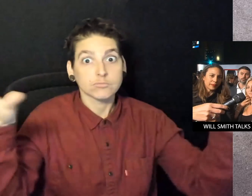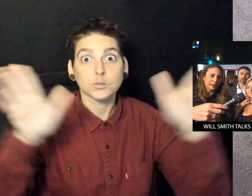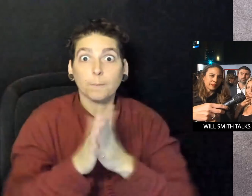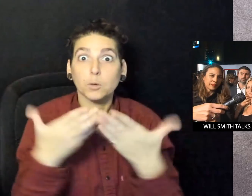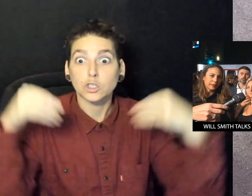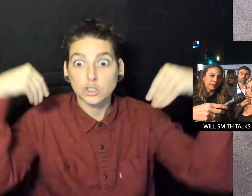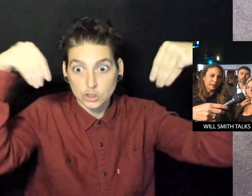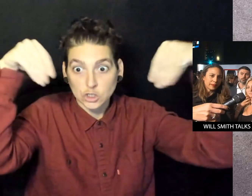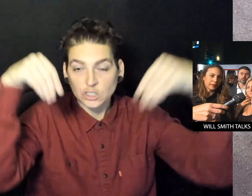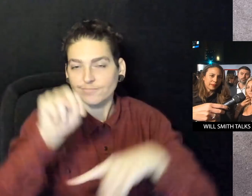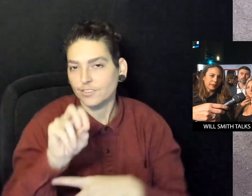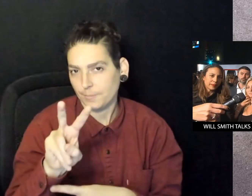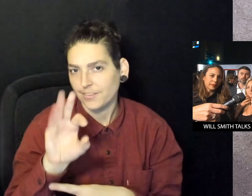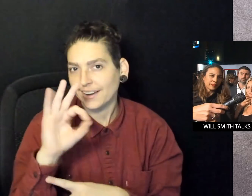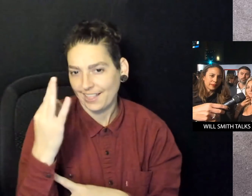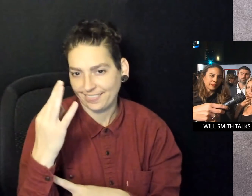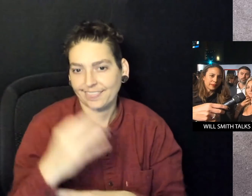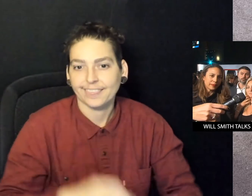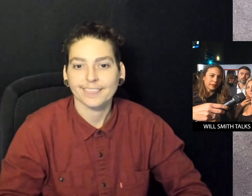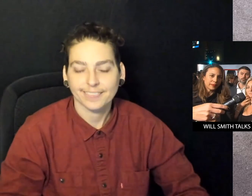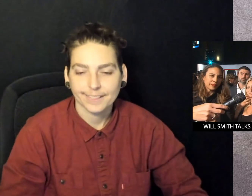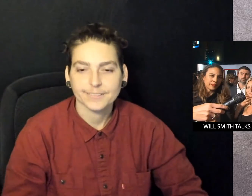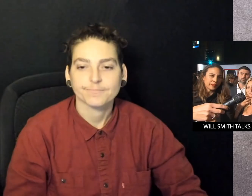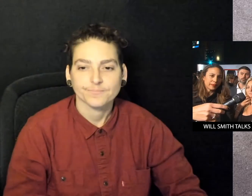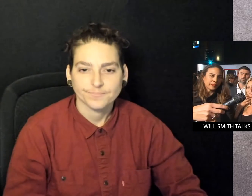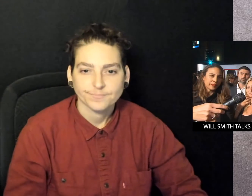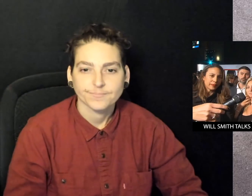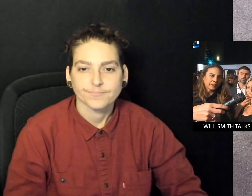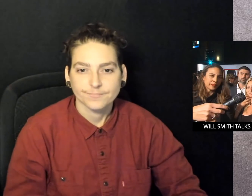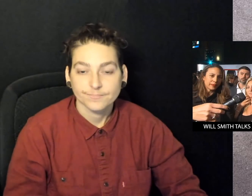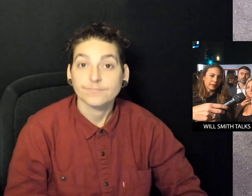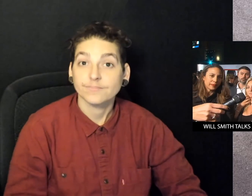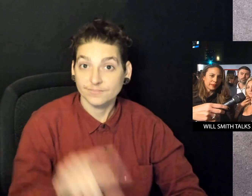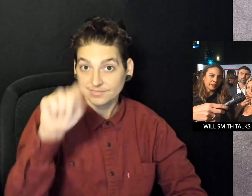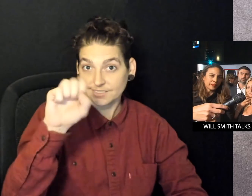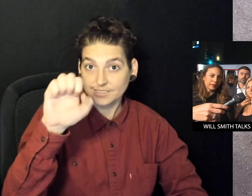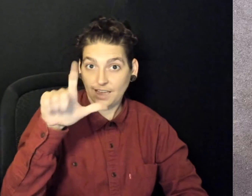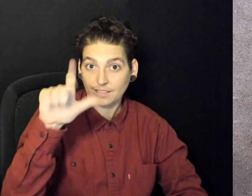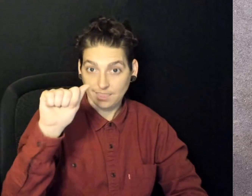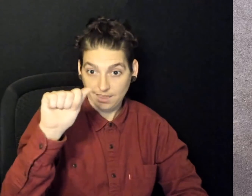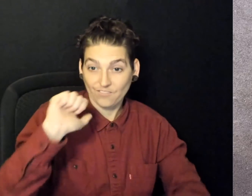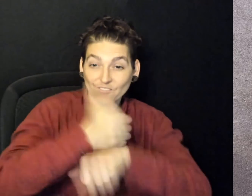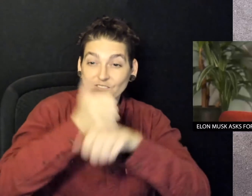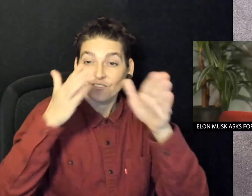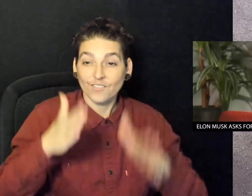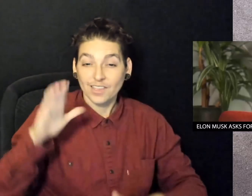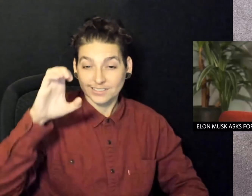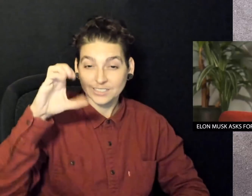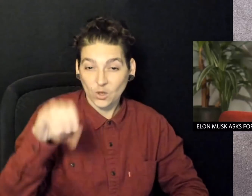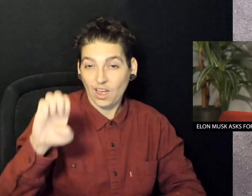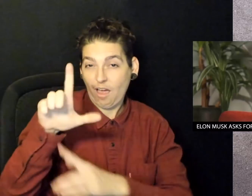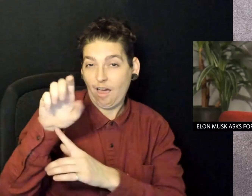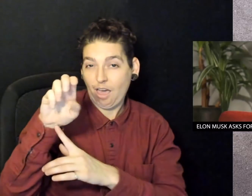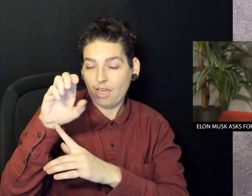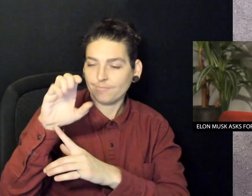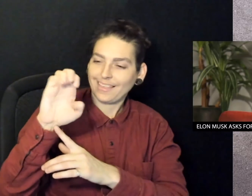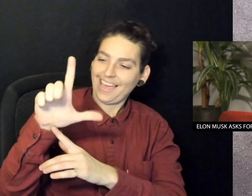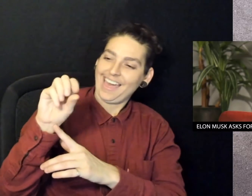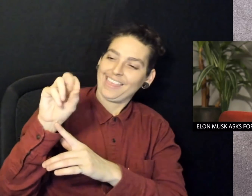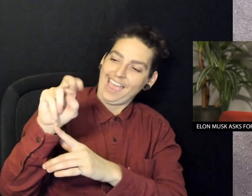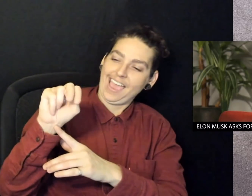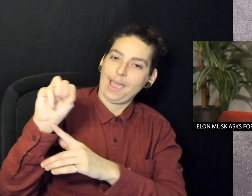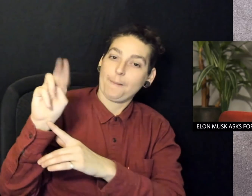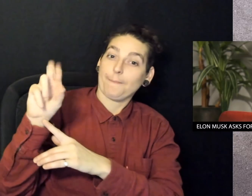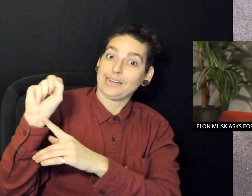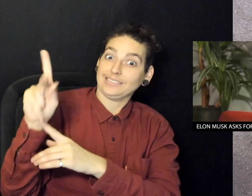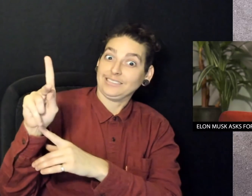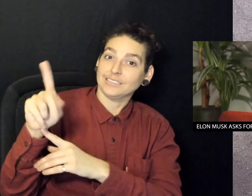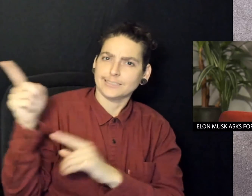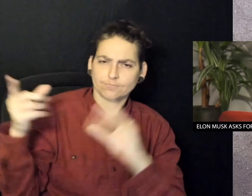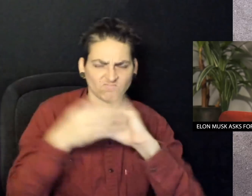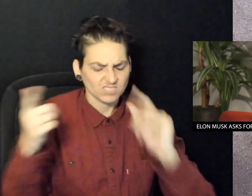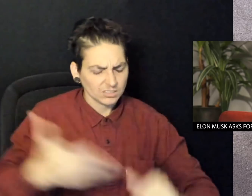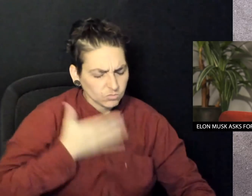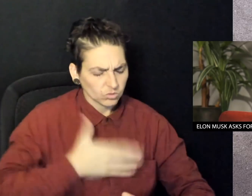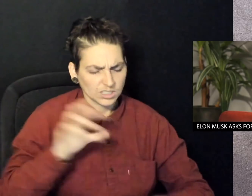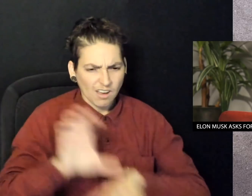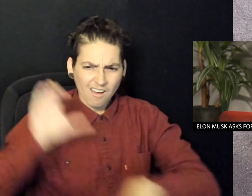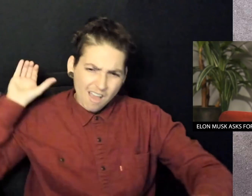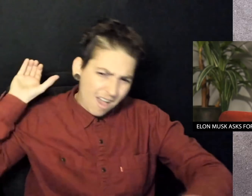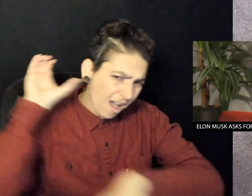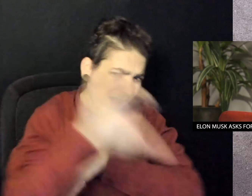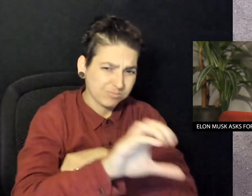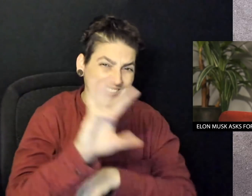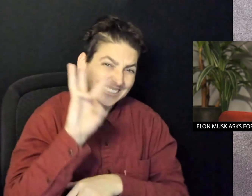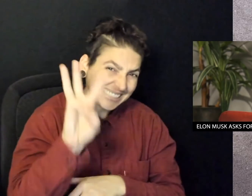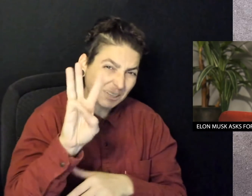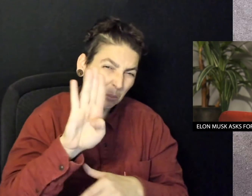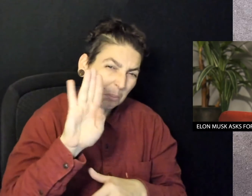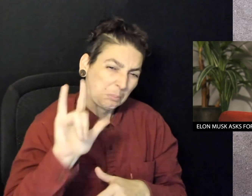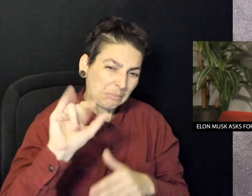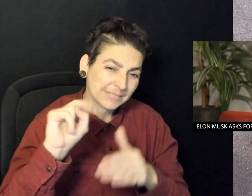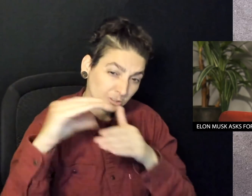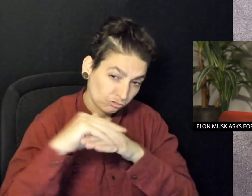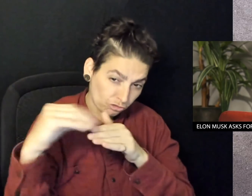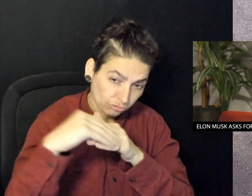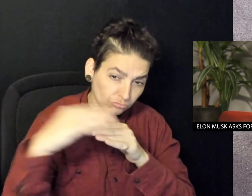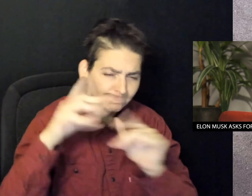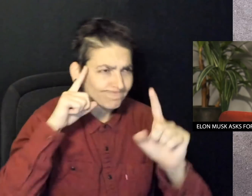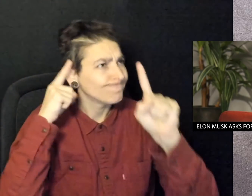memoir due in bookstores November 9 Tesla founder and CEO Elon Musk says he is willing